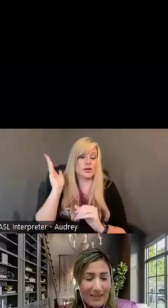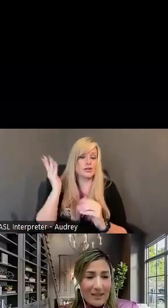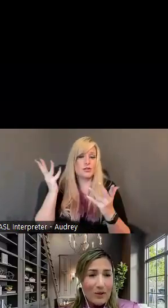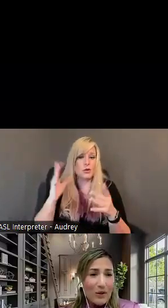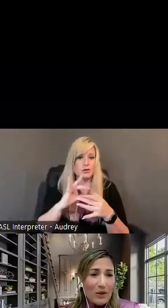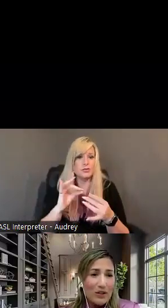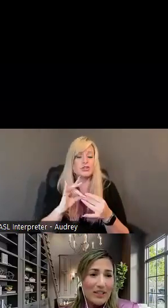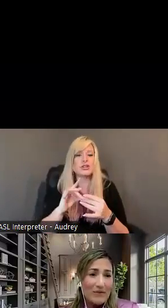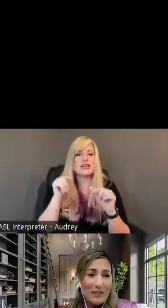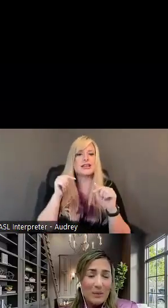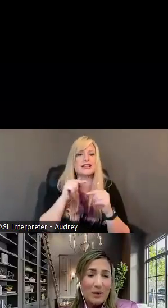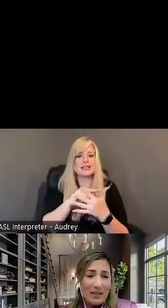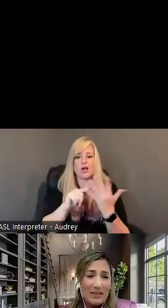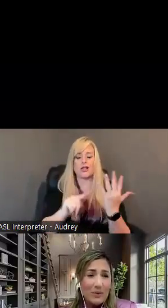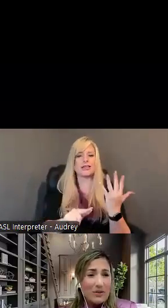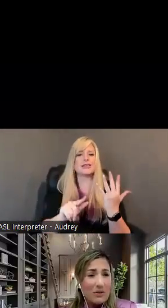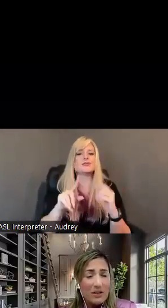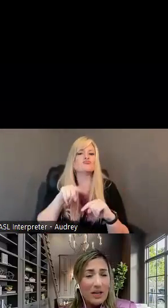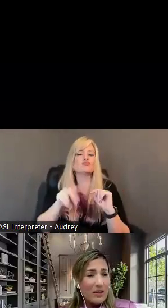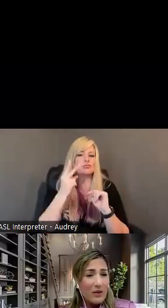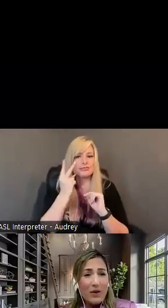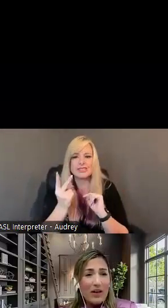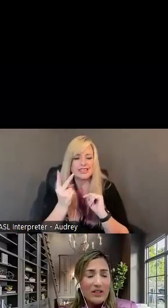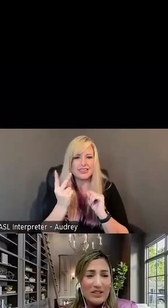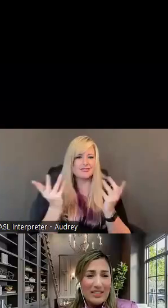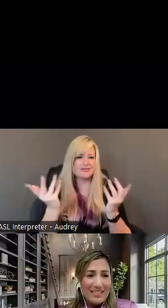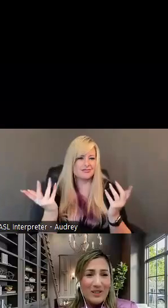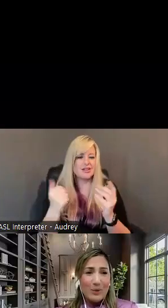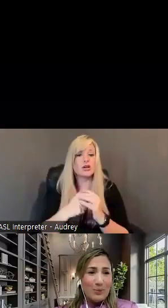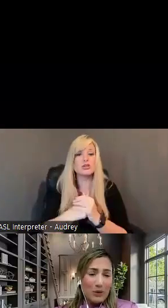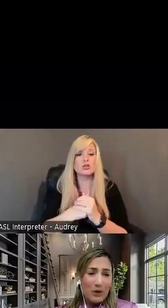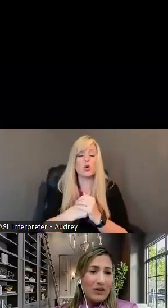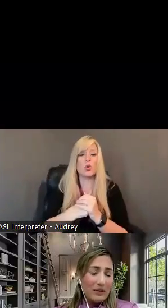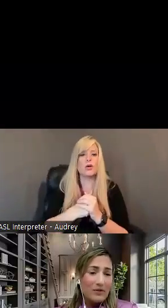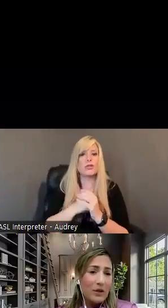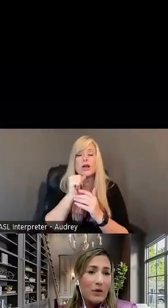things are largely invisible and as a result, they're not just easy to observe and then figure